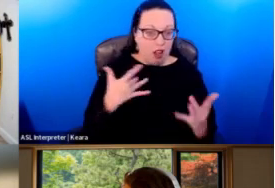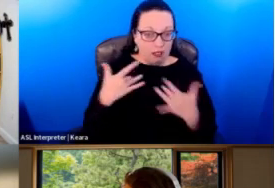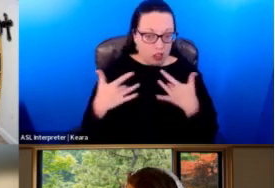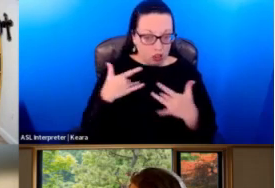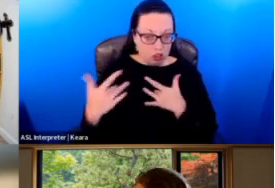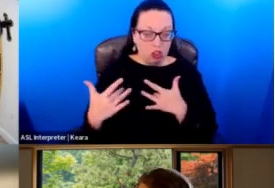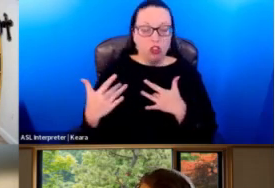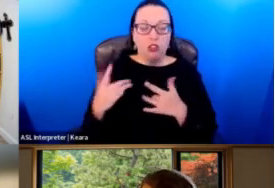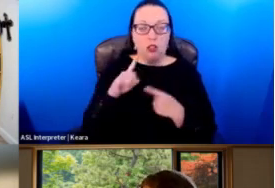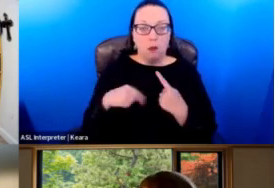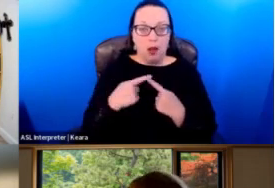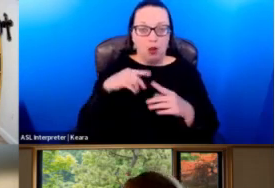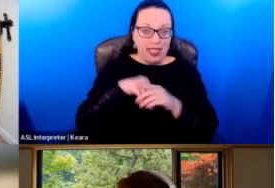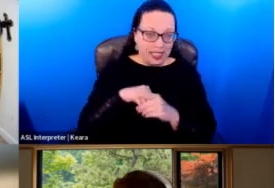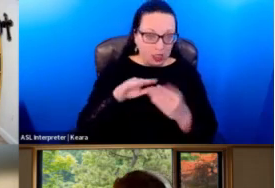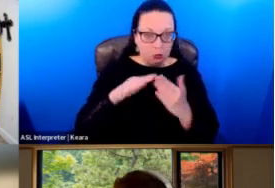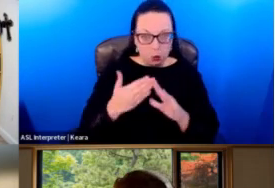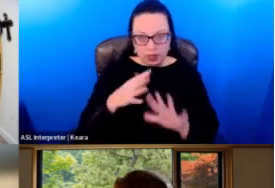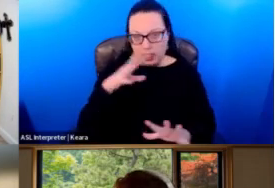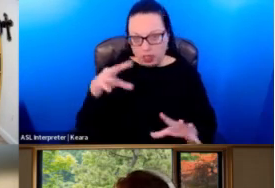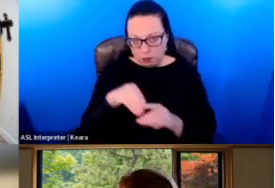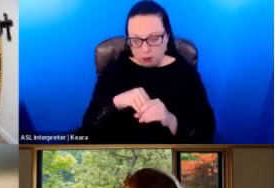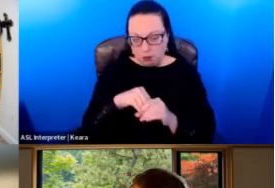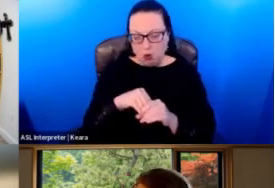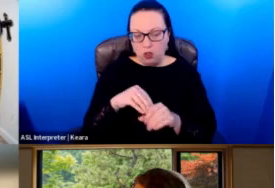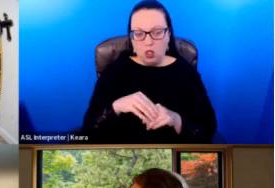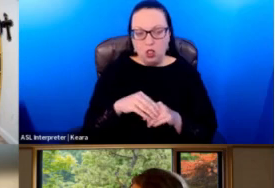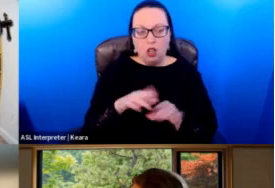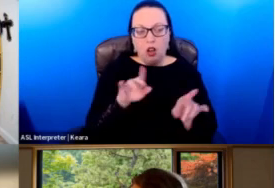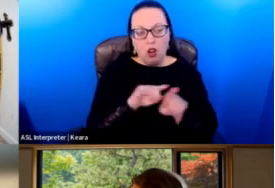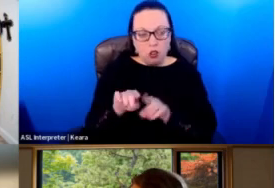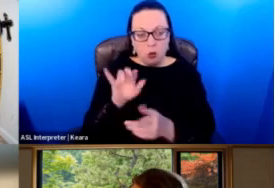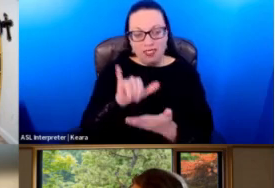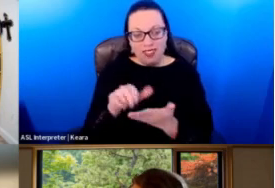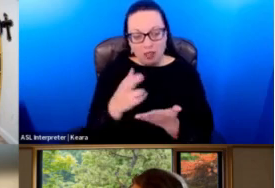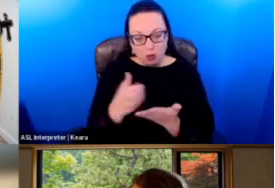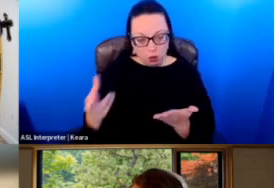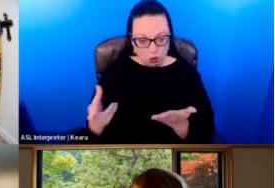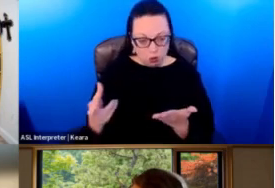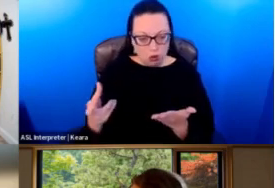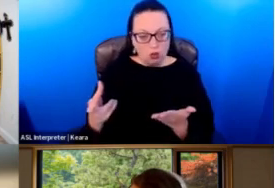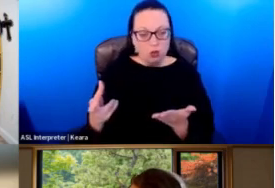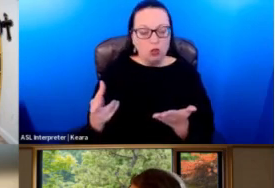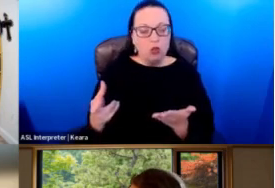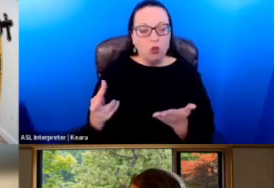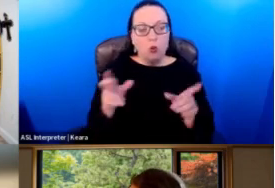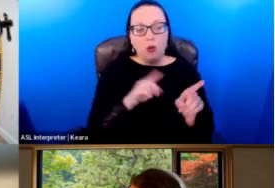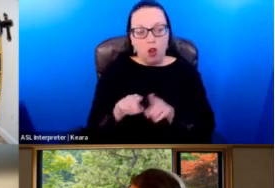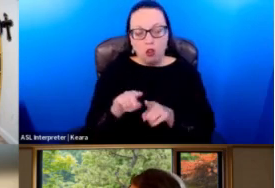to being in the community and participating. In addition to that resource, we also have some blogs, highlighting best